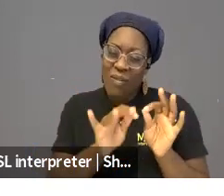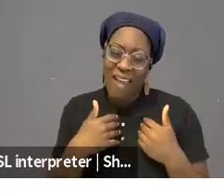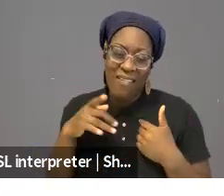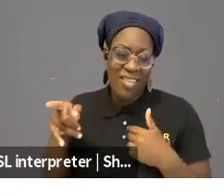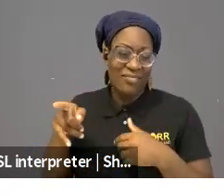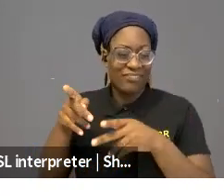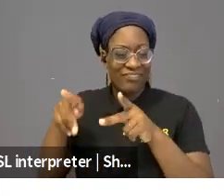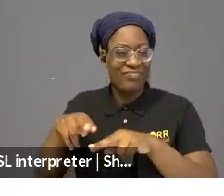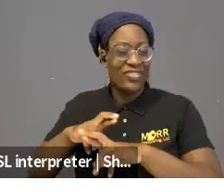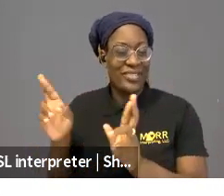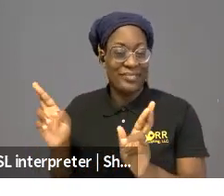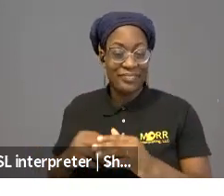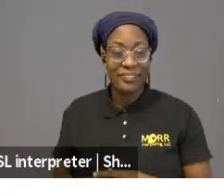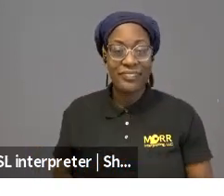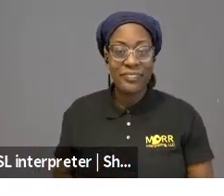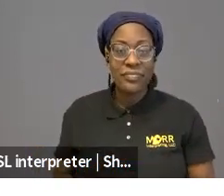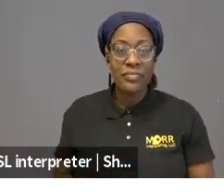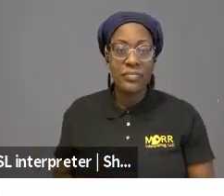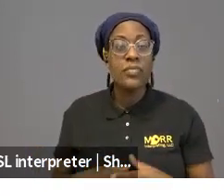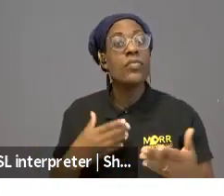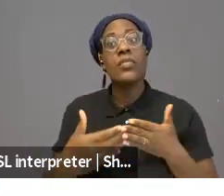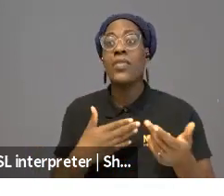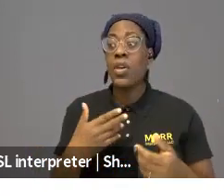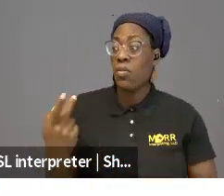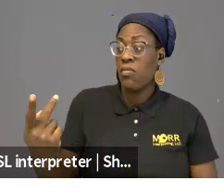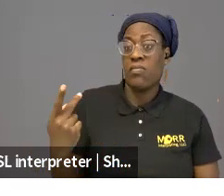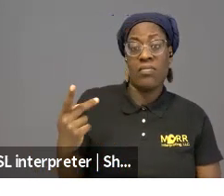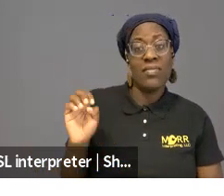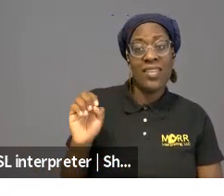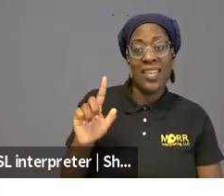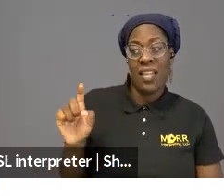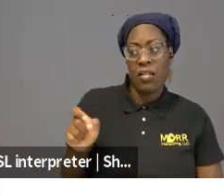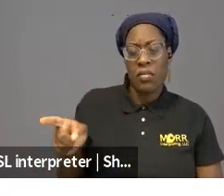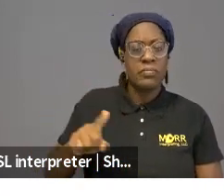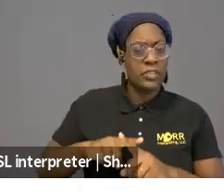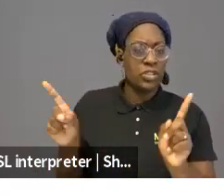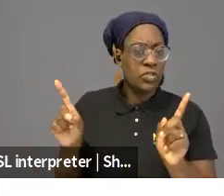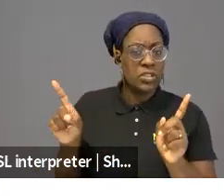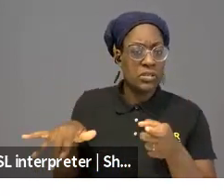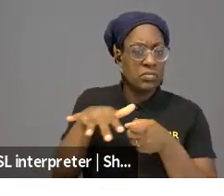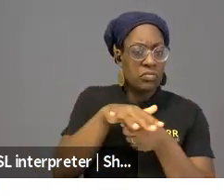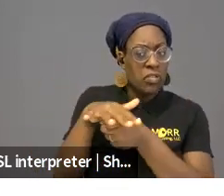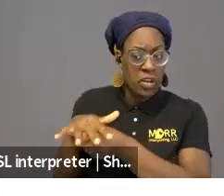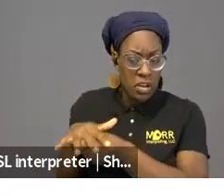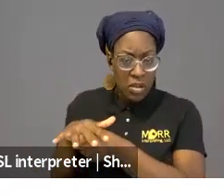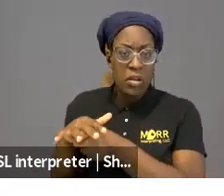in the same umbrella program. We do use the same scheduling system, and so trying to make